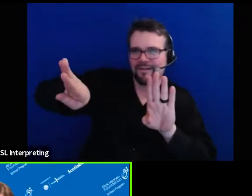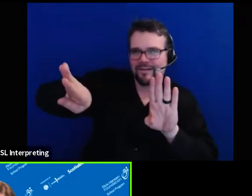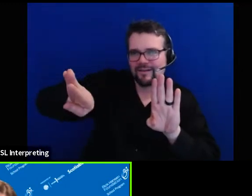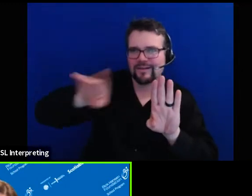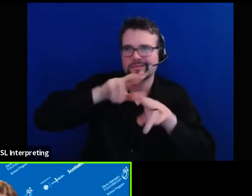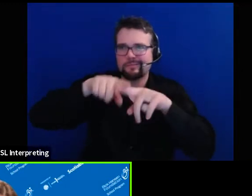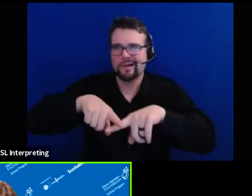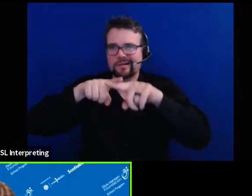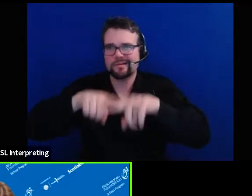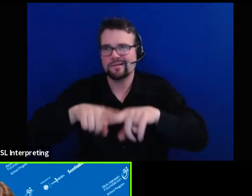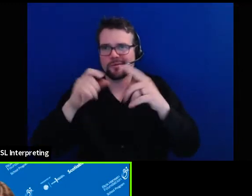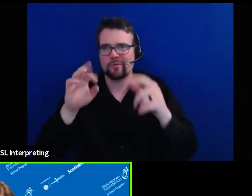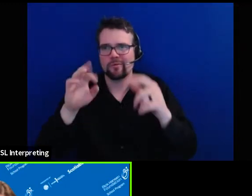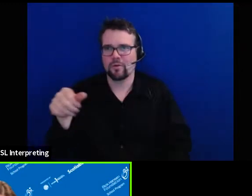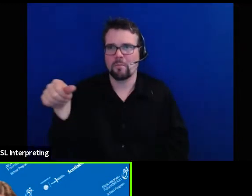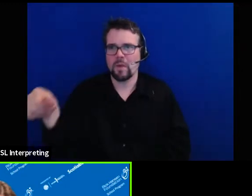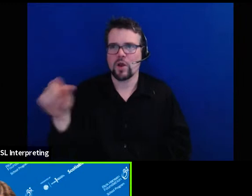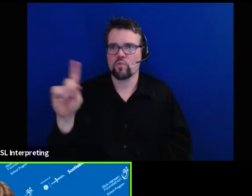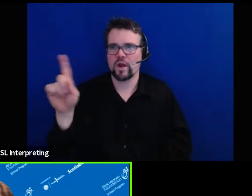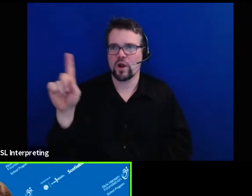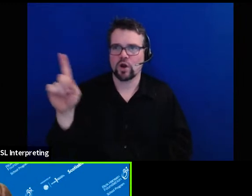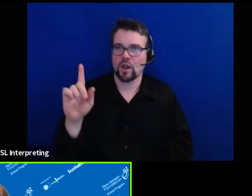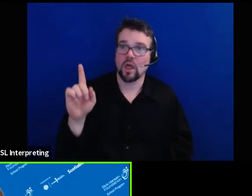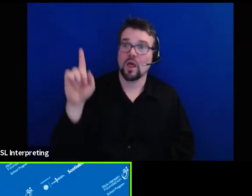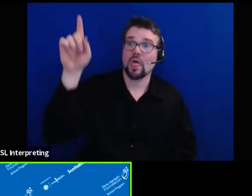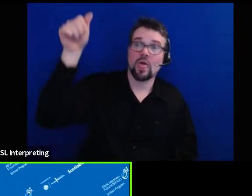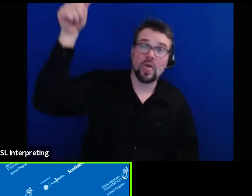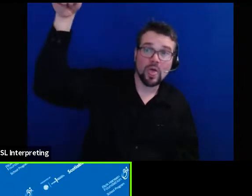WHERE'S THE BUTTON FOR THE ELEVATOR, THOSE KINDS OF PIECES,